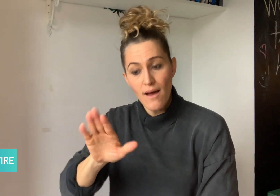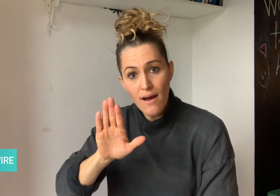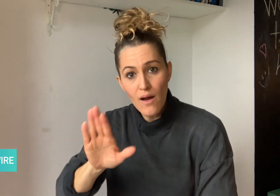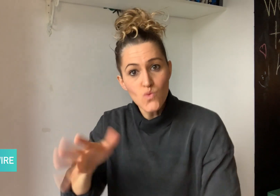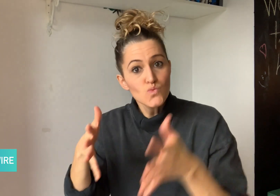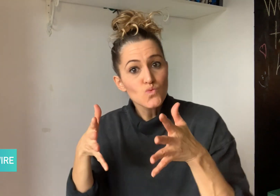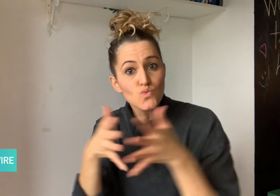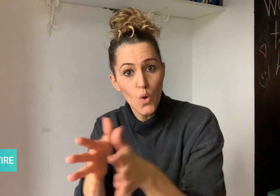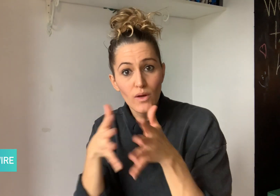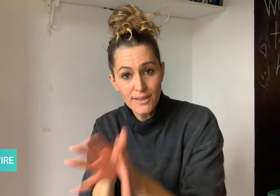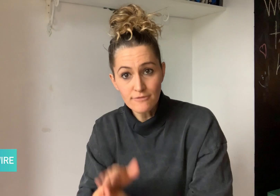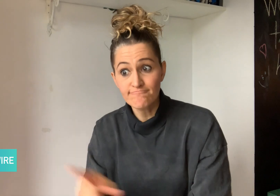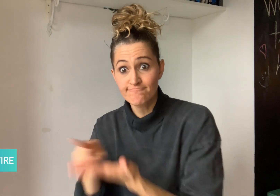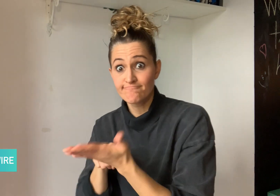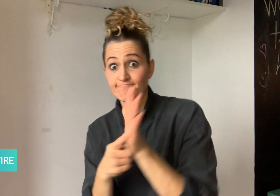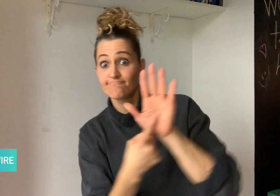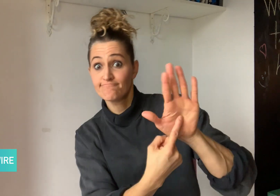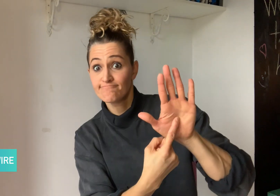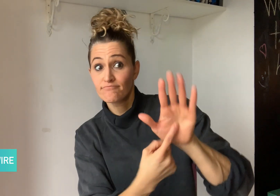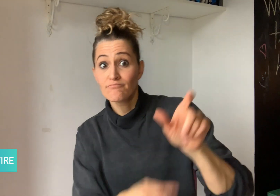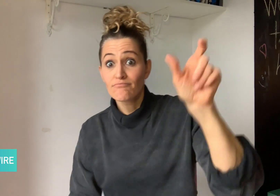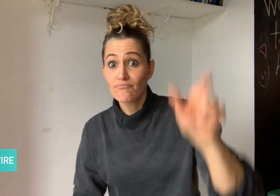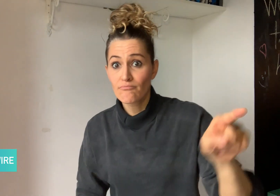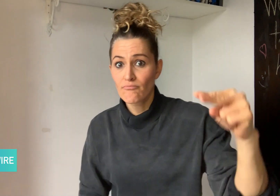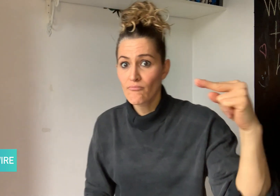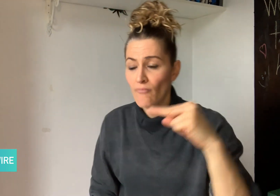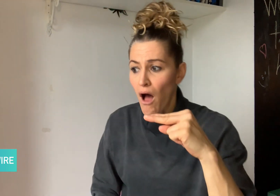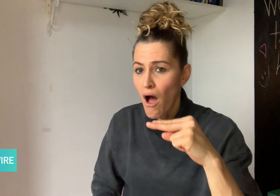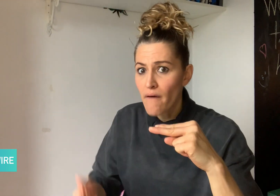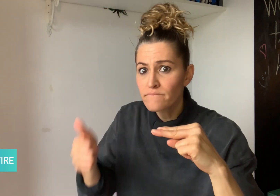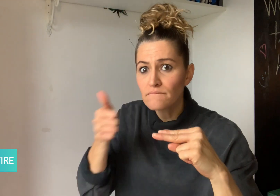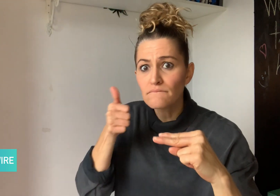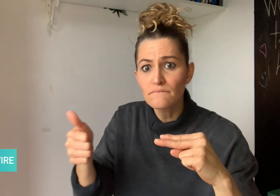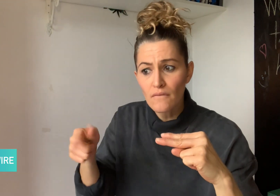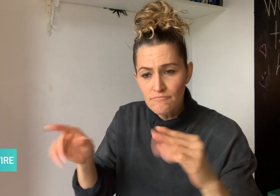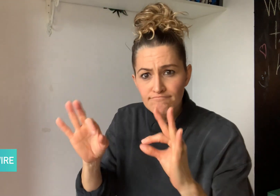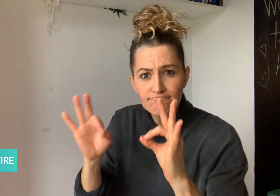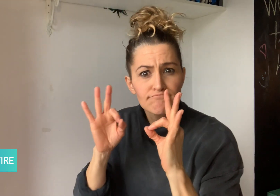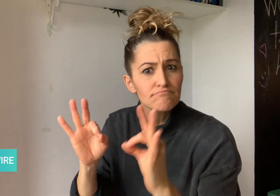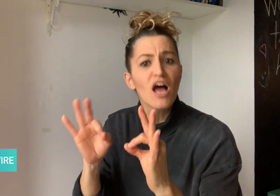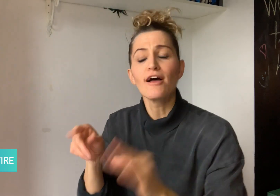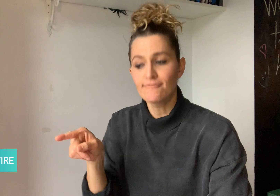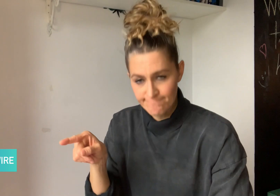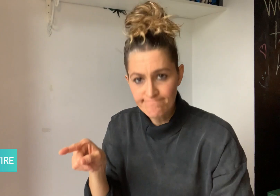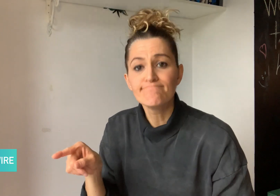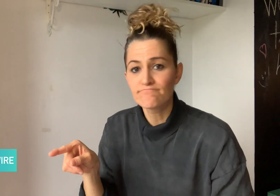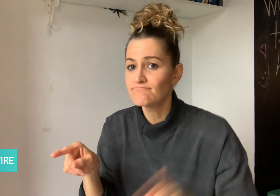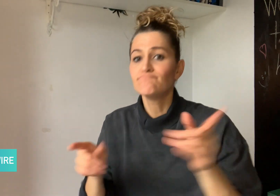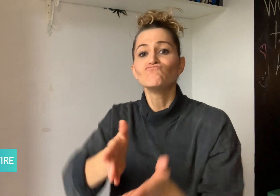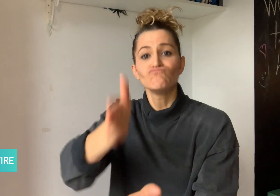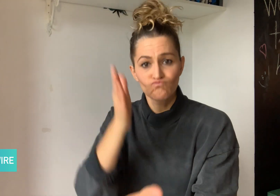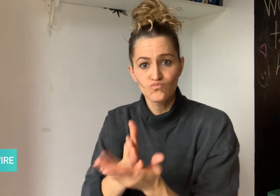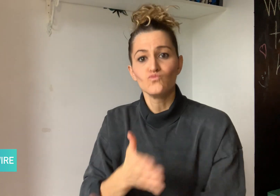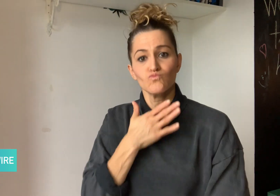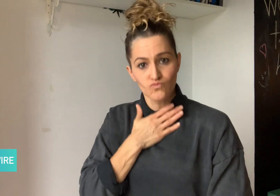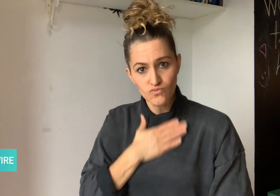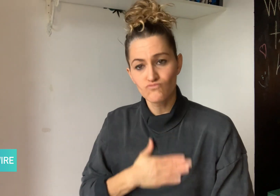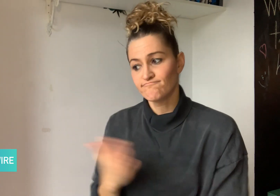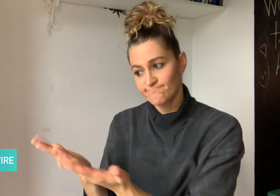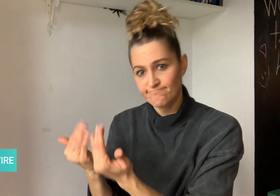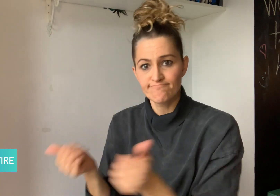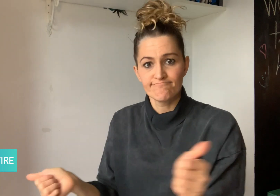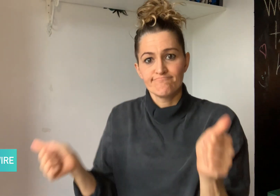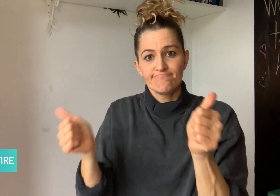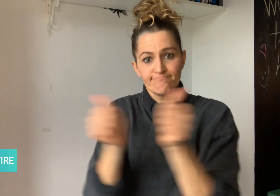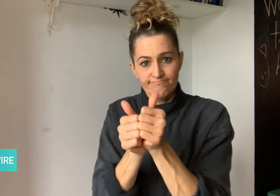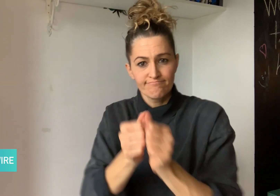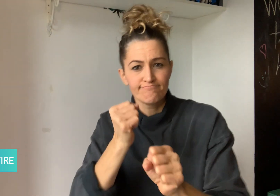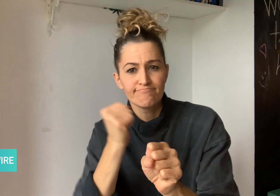Sly liked her story so much he decided to work with Anantha